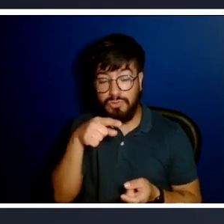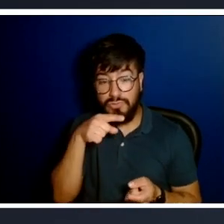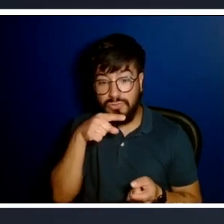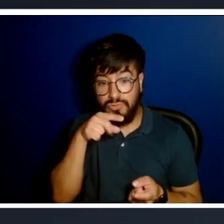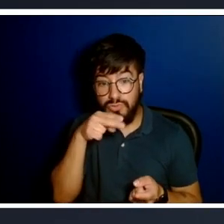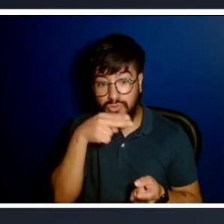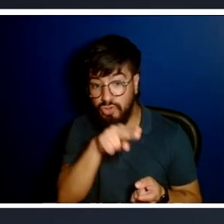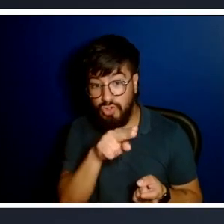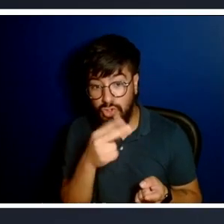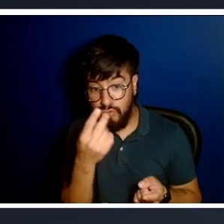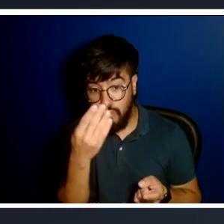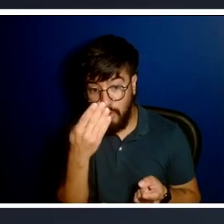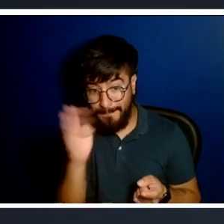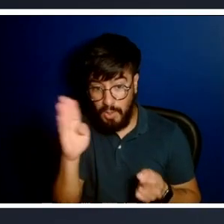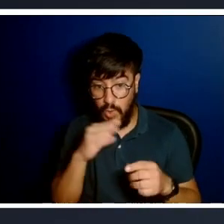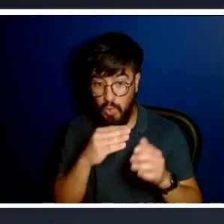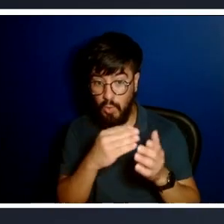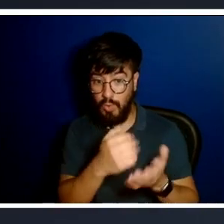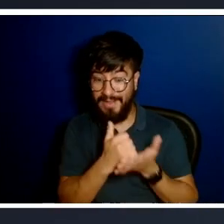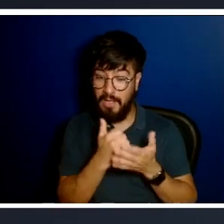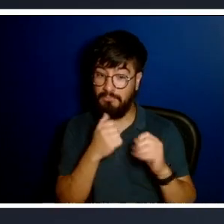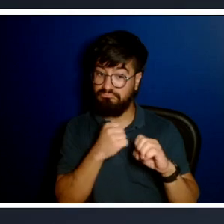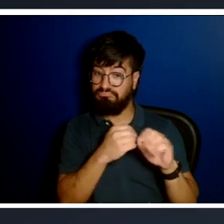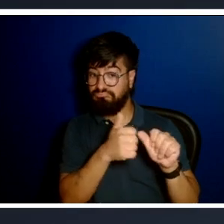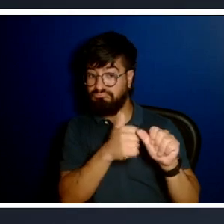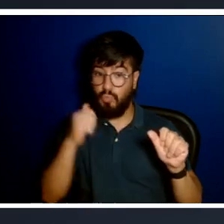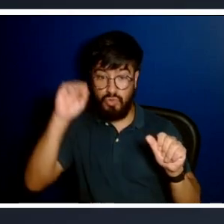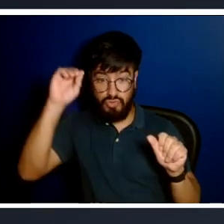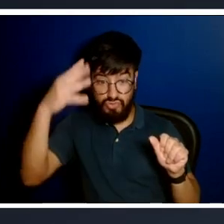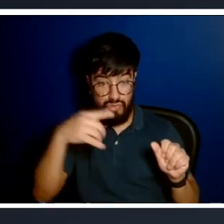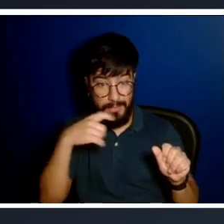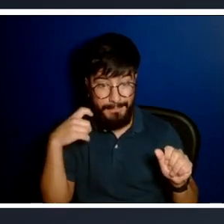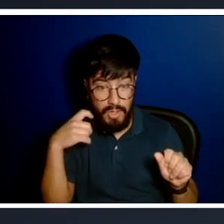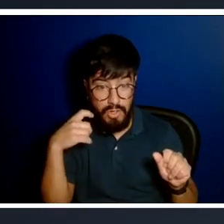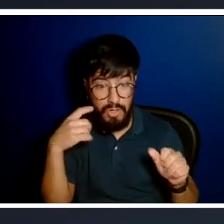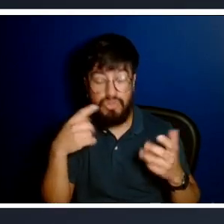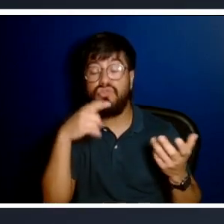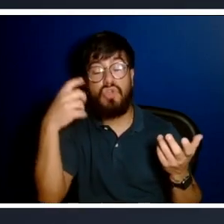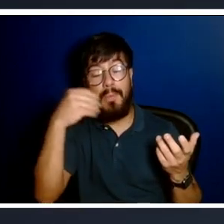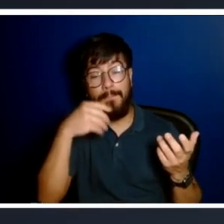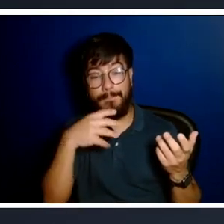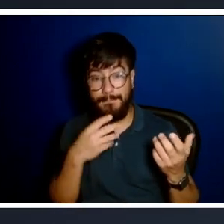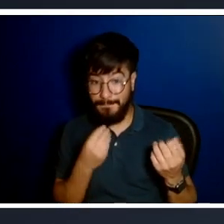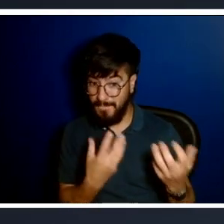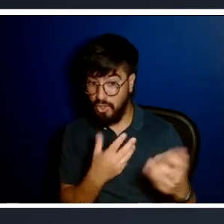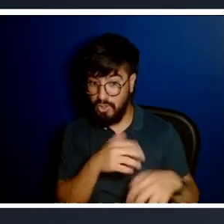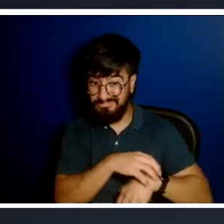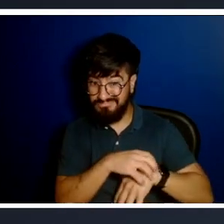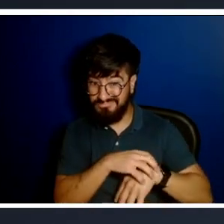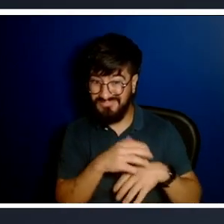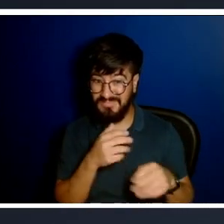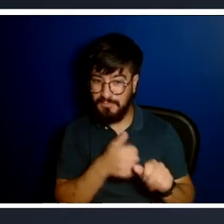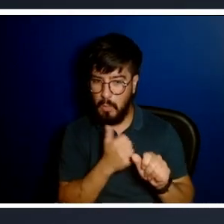Kaden Borseth: Oh, I don't know. That's a great question. So, that's one thing I'd have to look up, I would guess it would cause it's more pigmented. So,